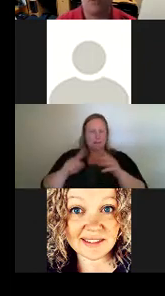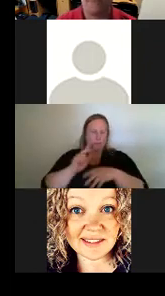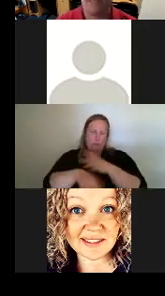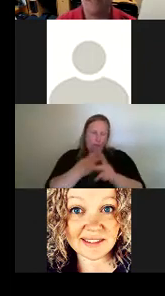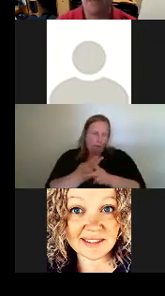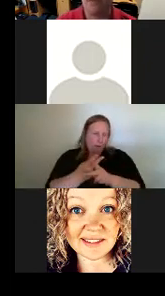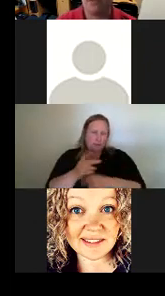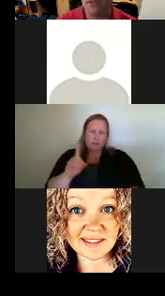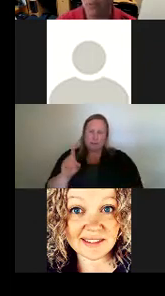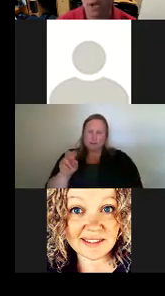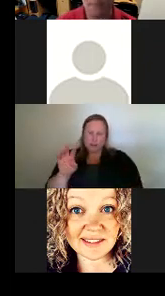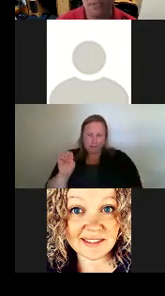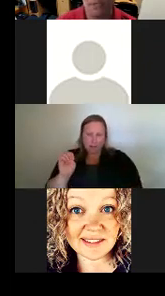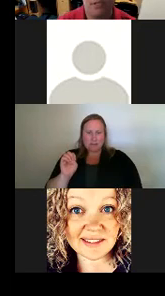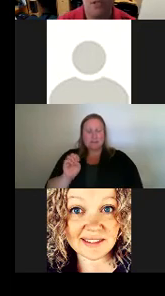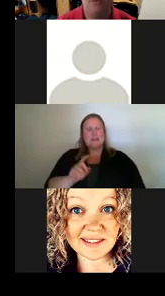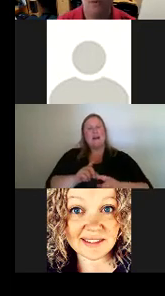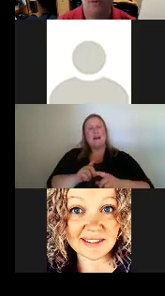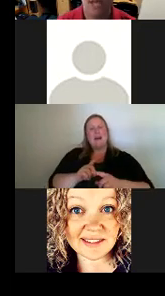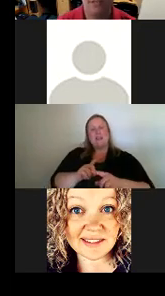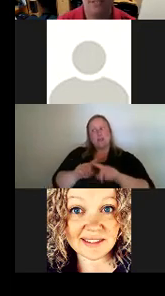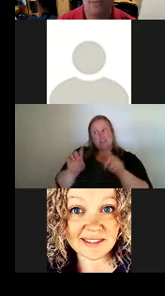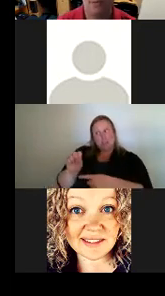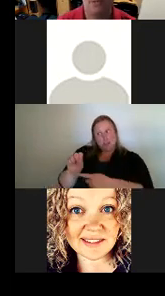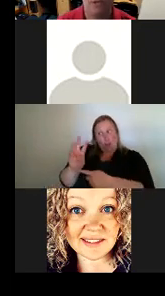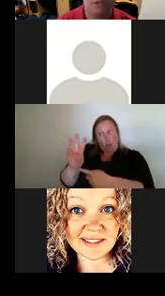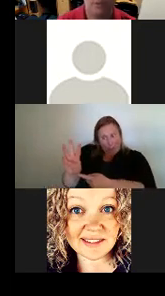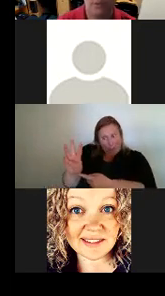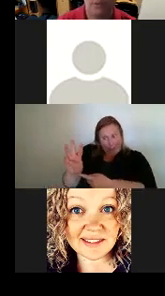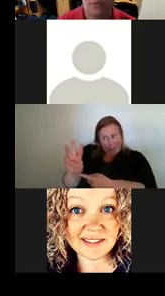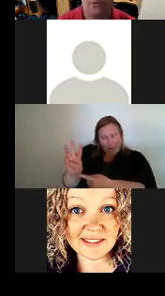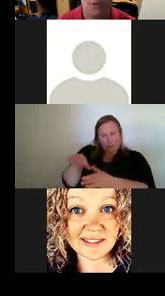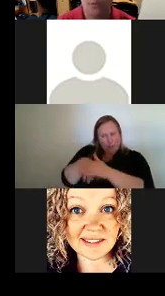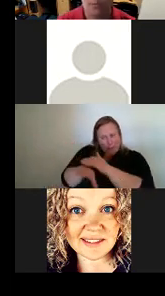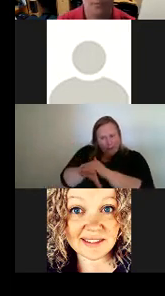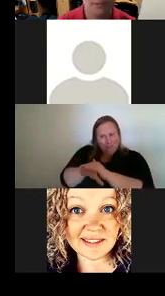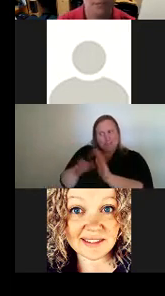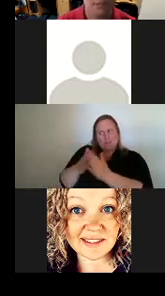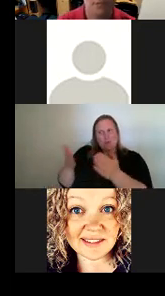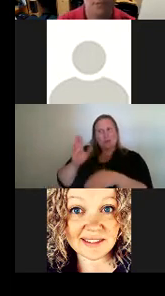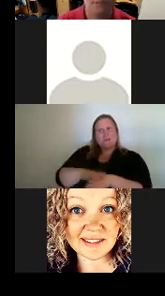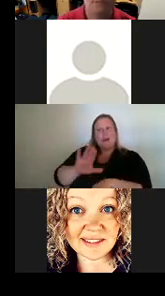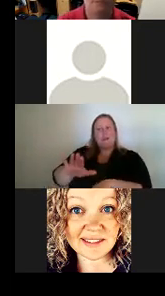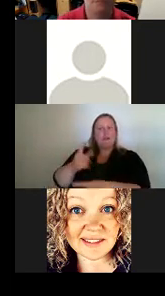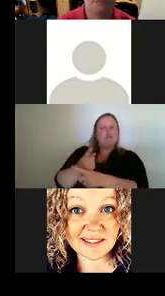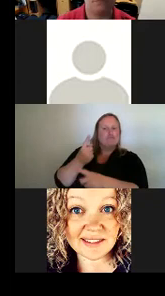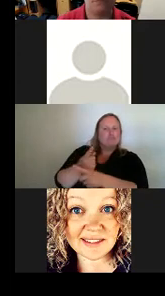THERE ARE A NUMBER OF DIFFERENT ACCESSIBLE SOFTWARE OPTIONS FOR ACCESSING BOOKS ON A COMPUTER OR MOBILE DEVICE AS WELL.